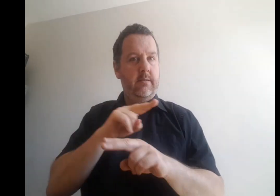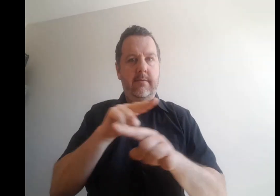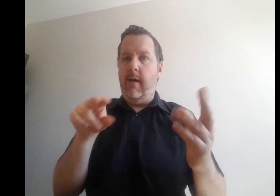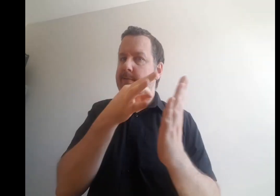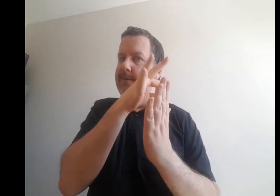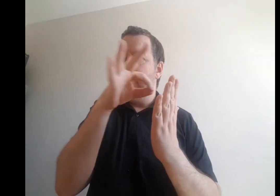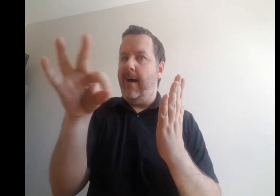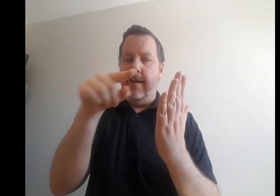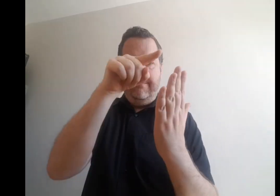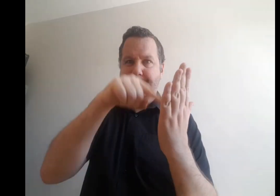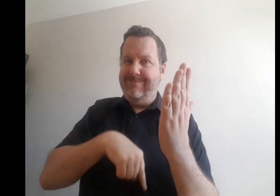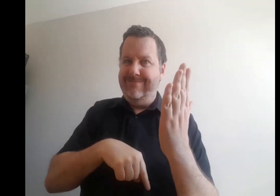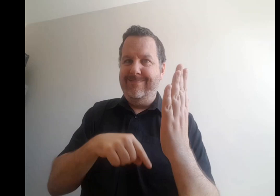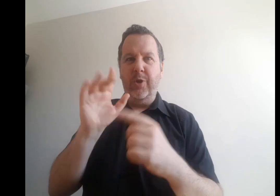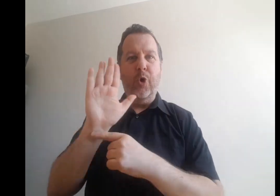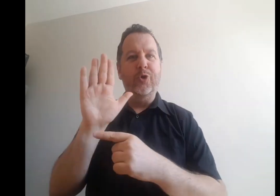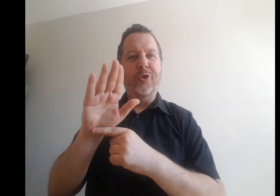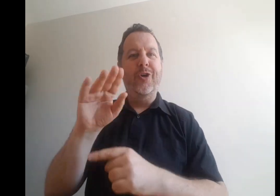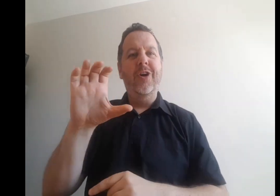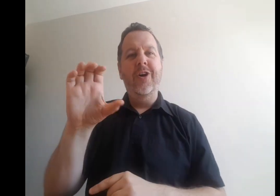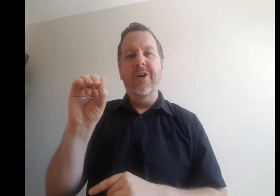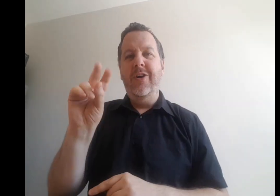So there's obviously still political division there.